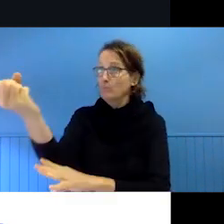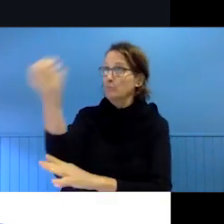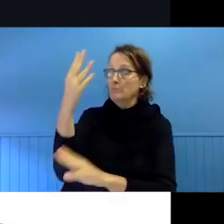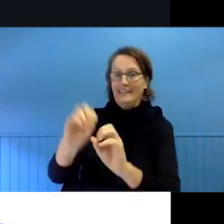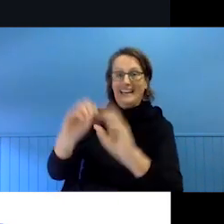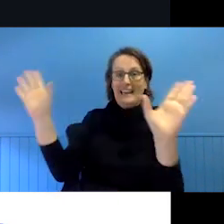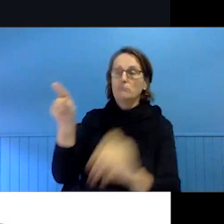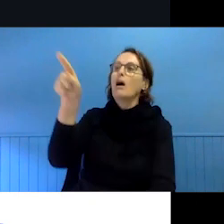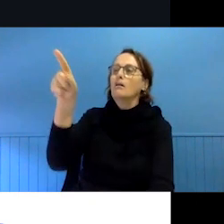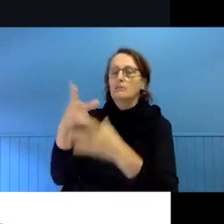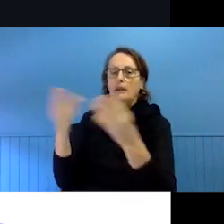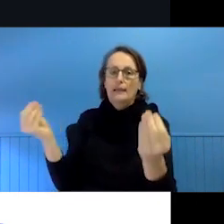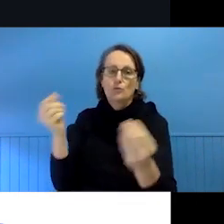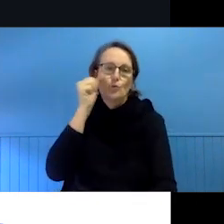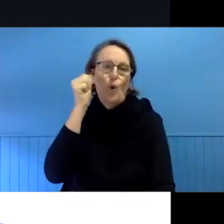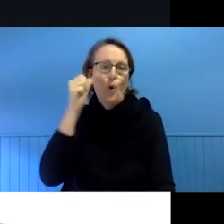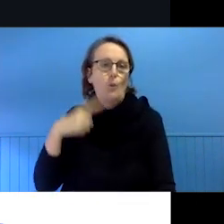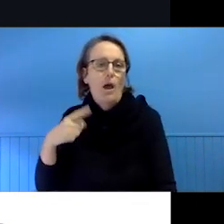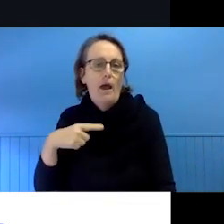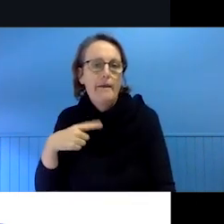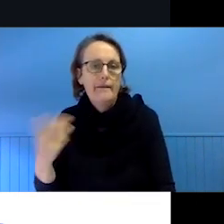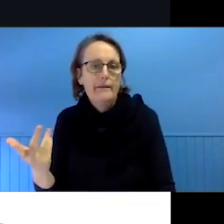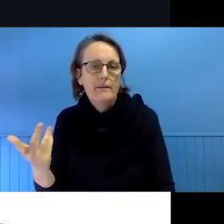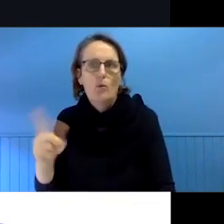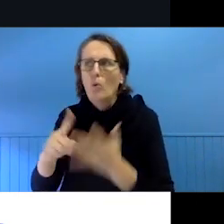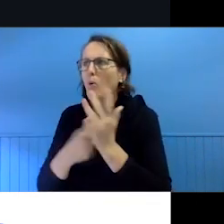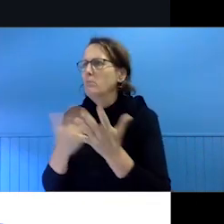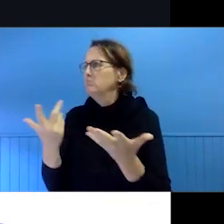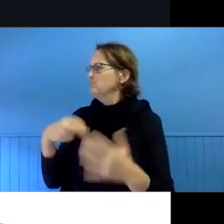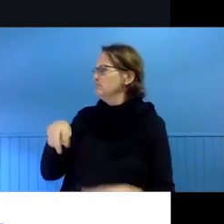signage so they know what's happening and a number for them to call?